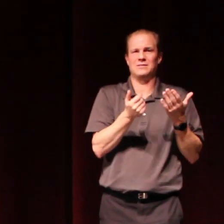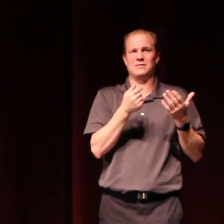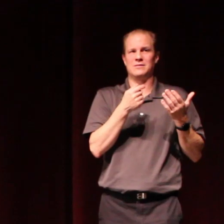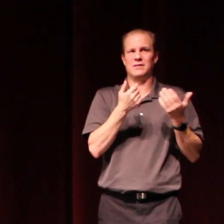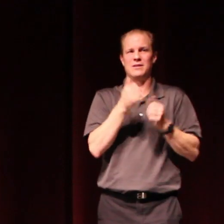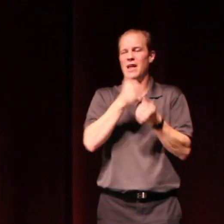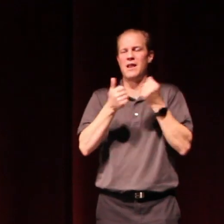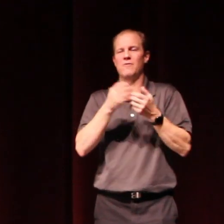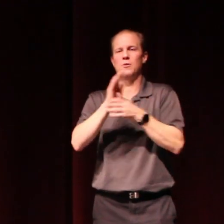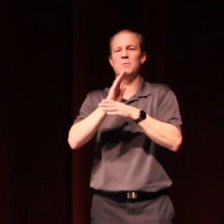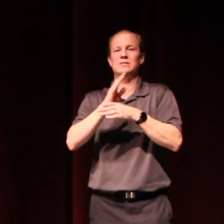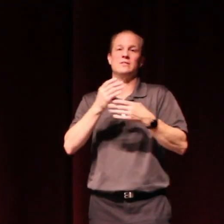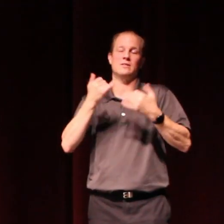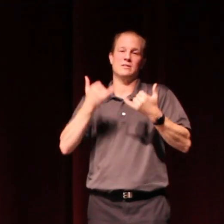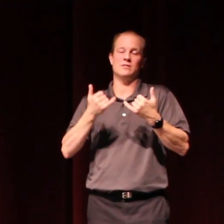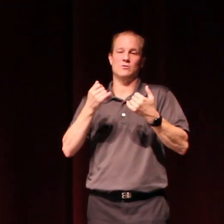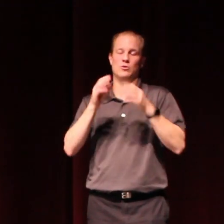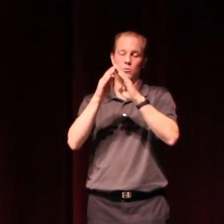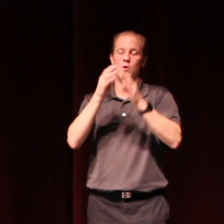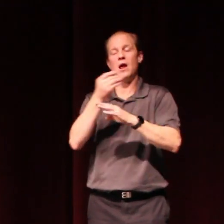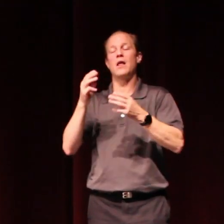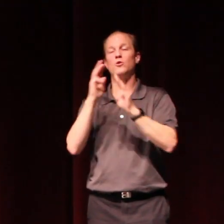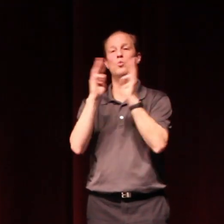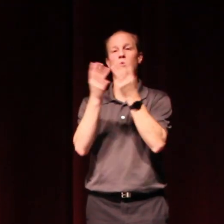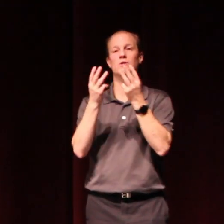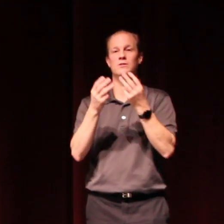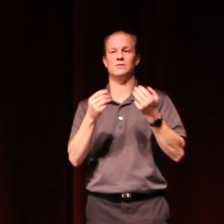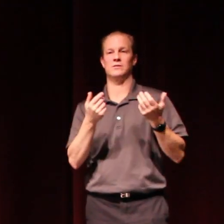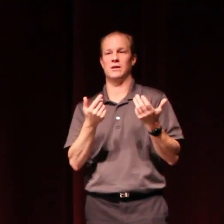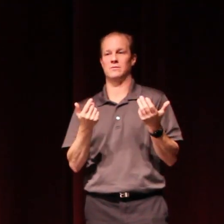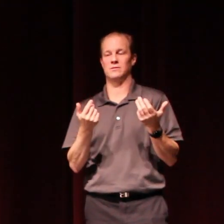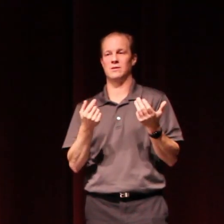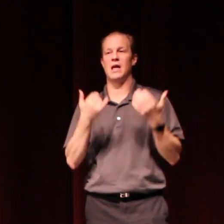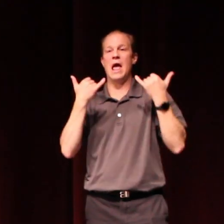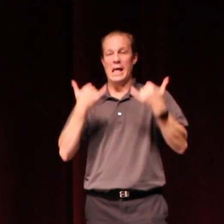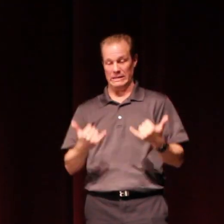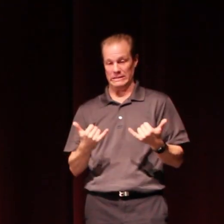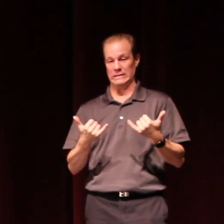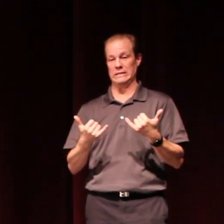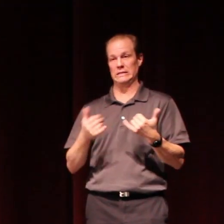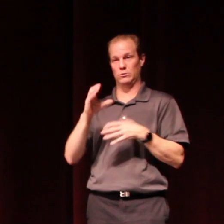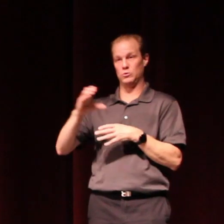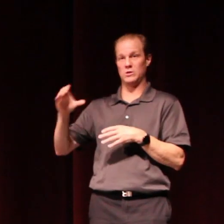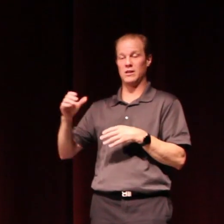and the world to be honest with you, and this community college has the good bones to do that,